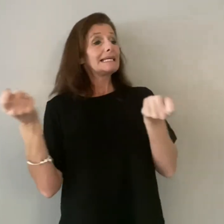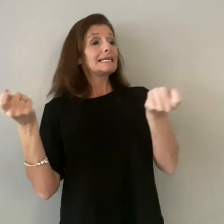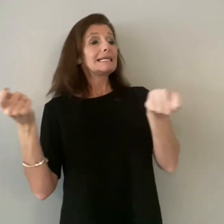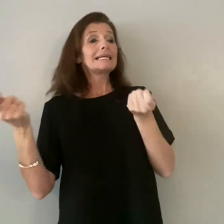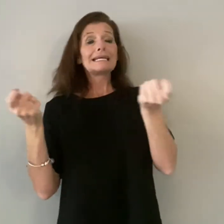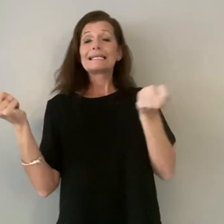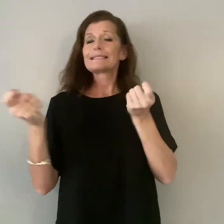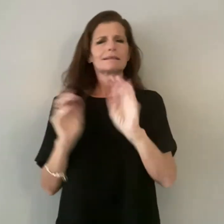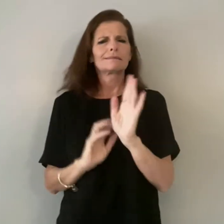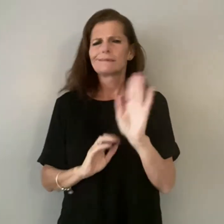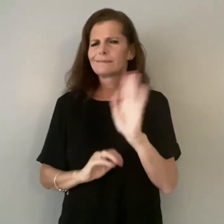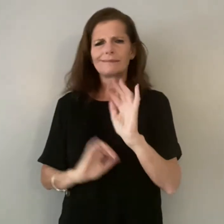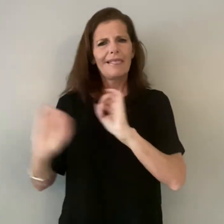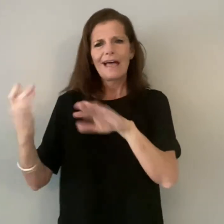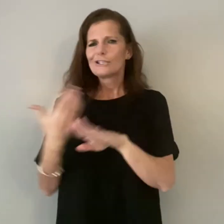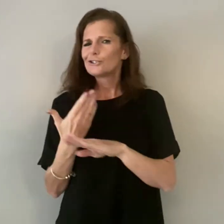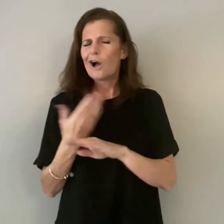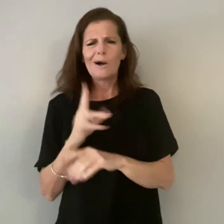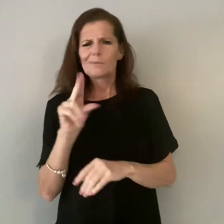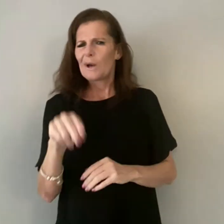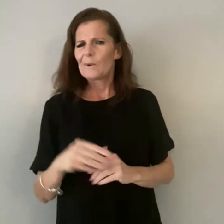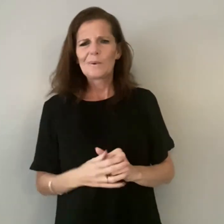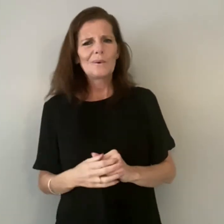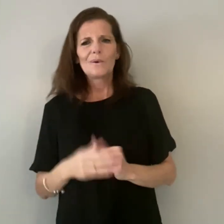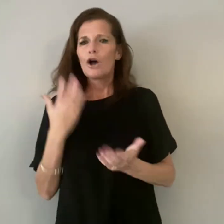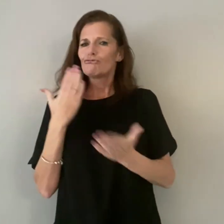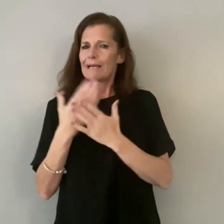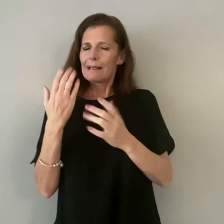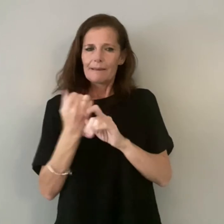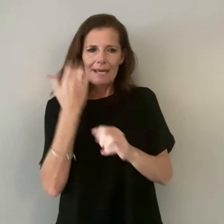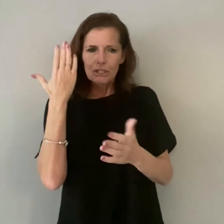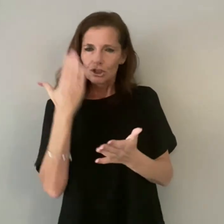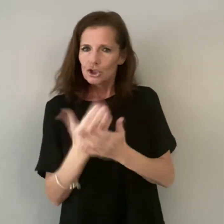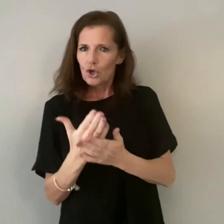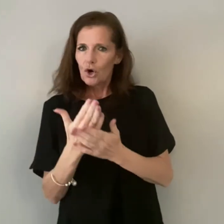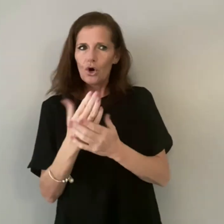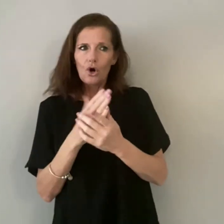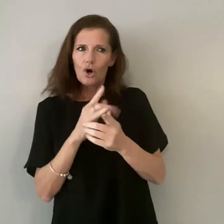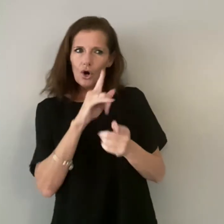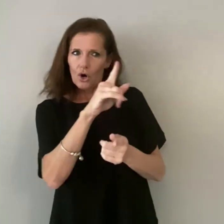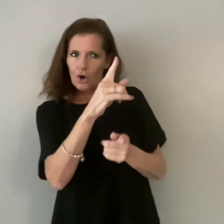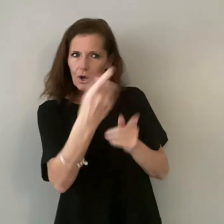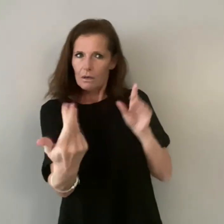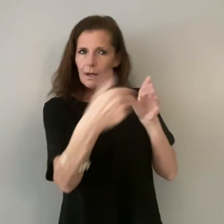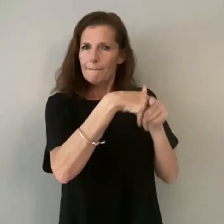and direct the conversation. It's actually to ensure that you're getting that